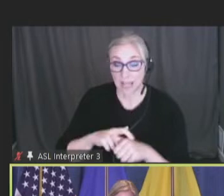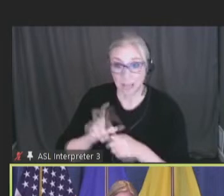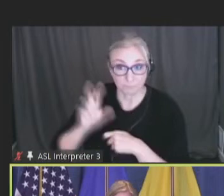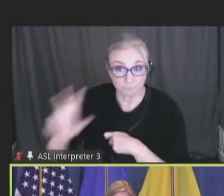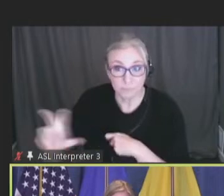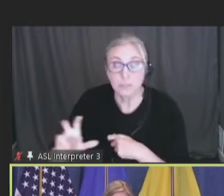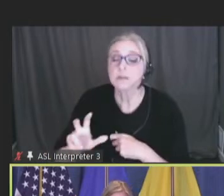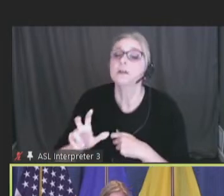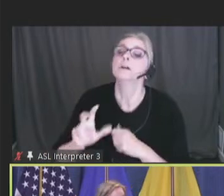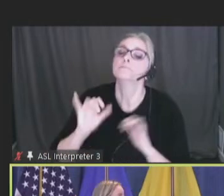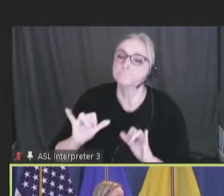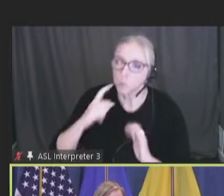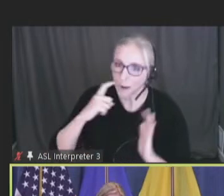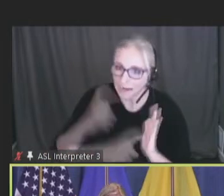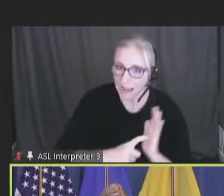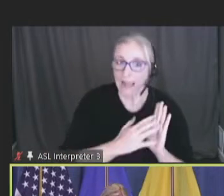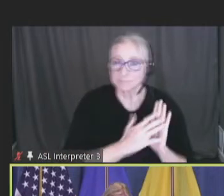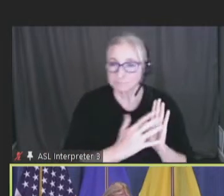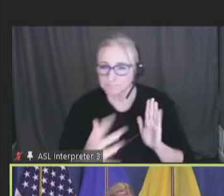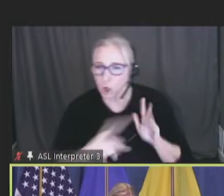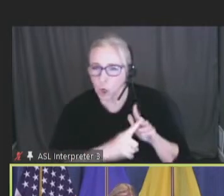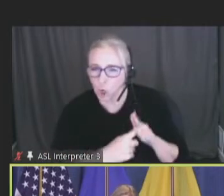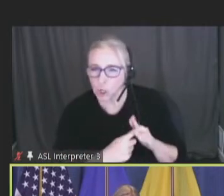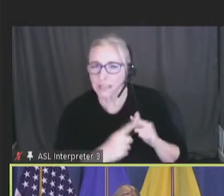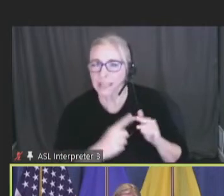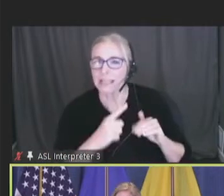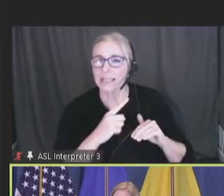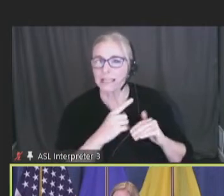on in the project that many of these organizations did not have extensive